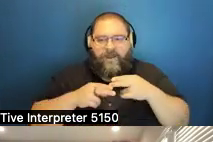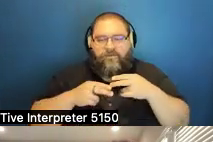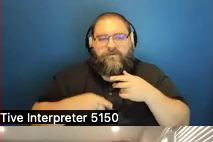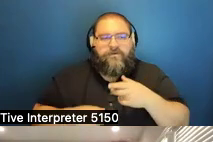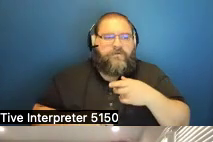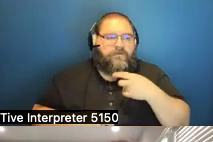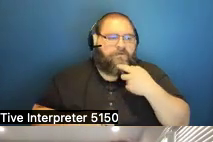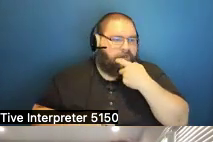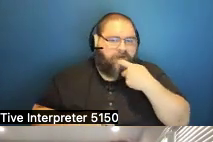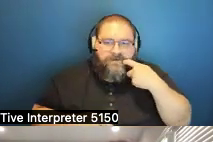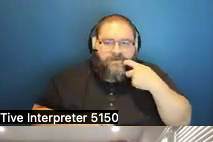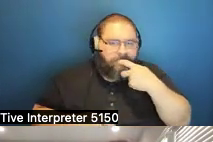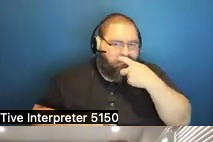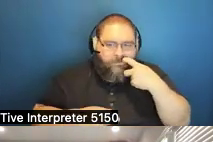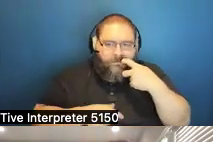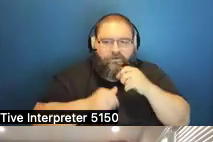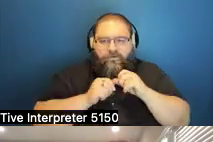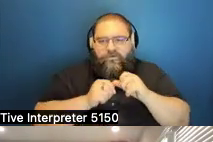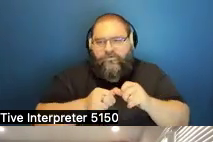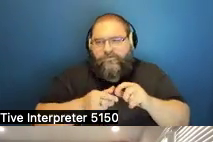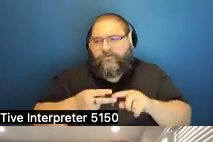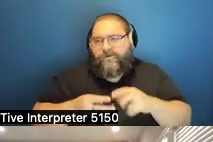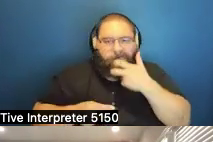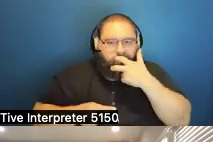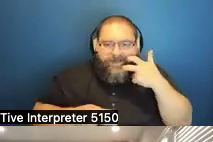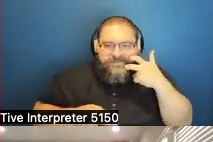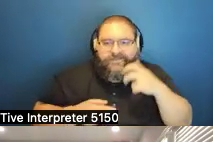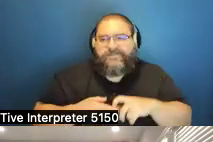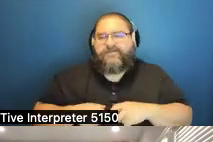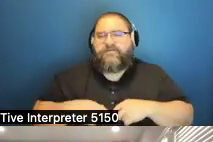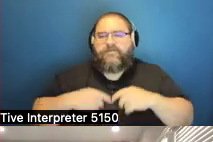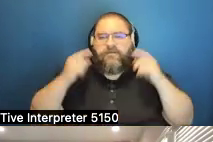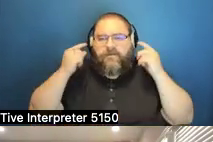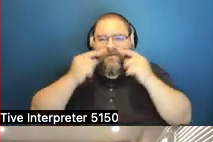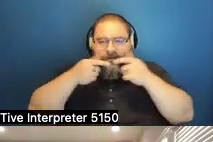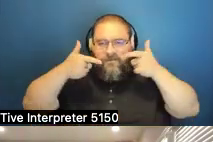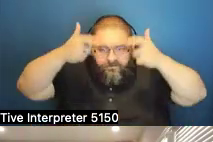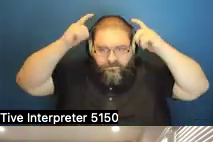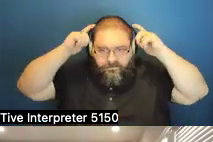19:52:02 But you're kind of in natural force that is present.